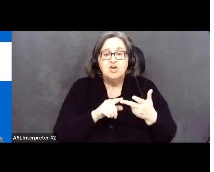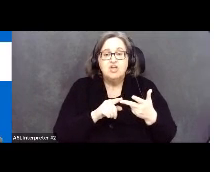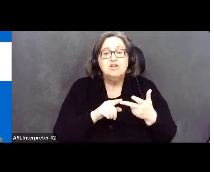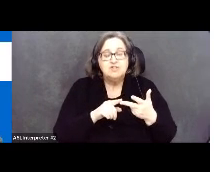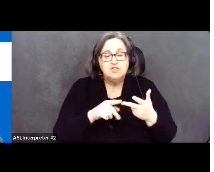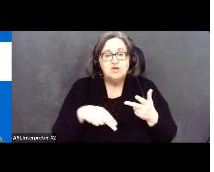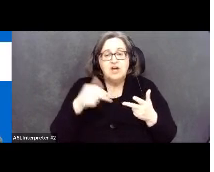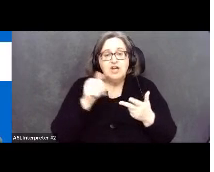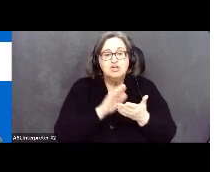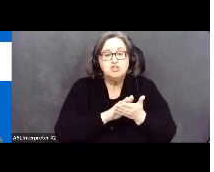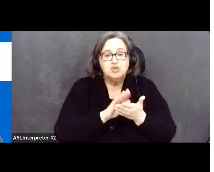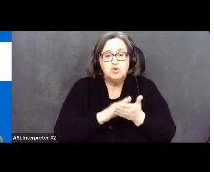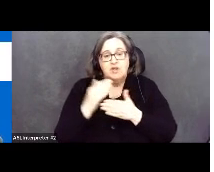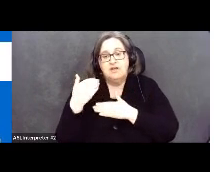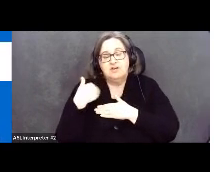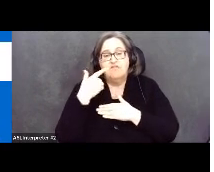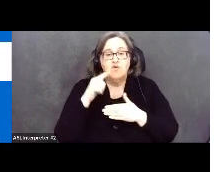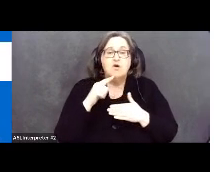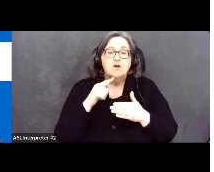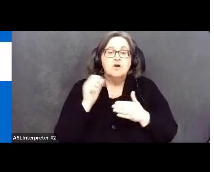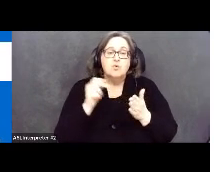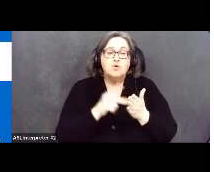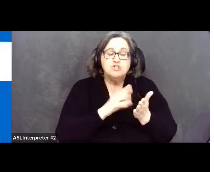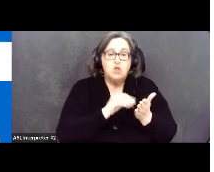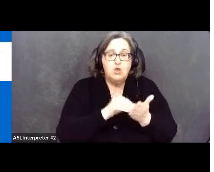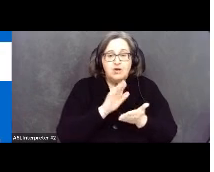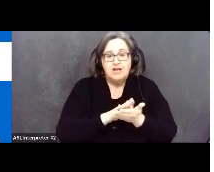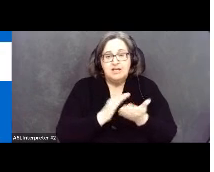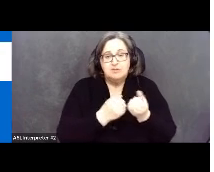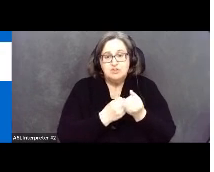for return to learn academic supports at school. Next slide.